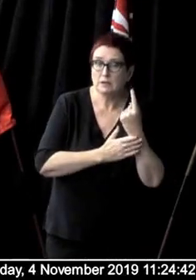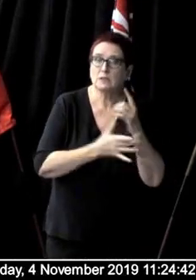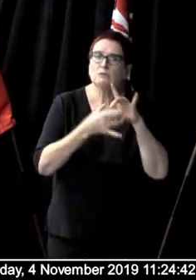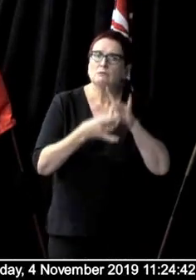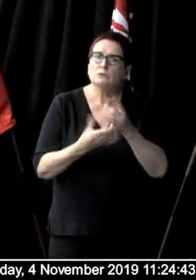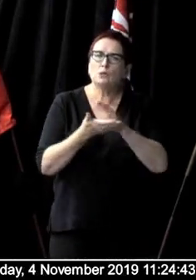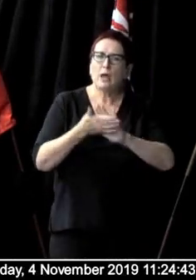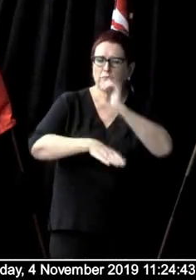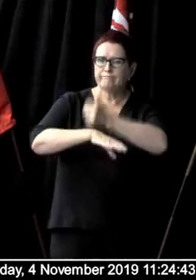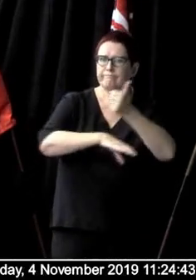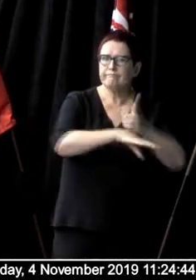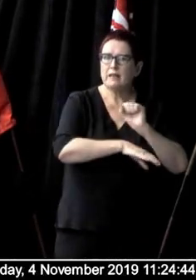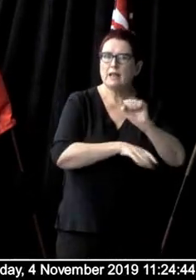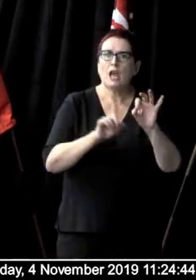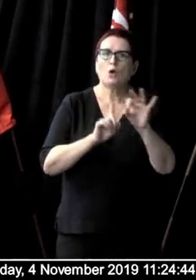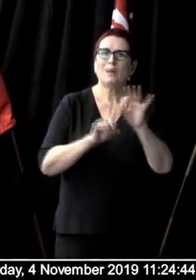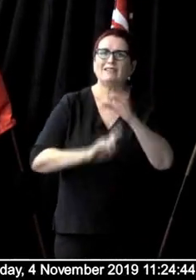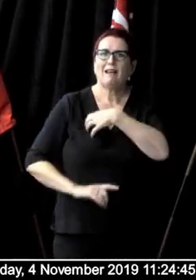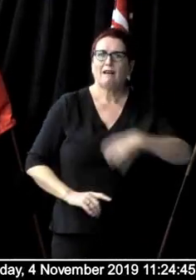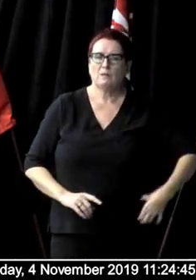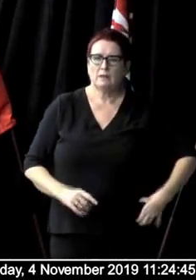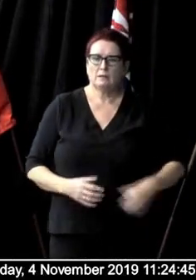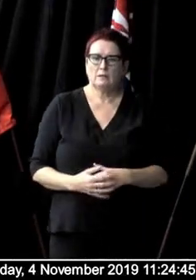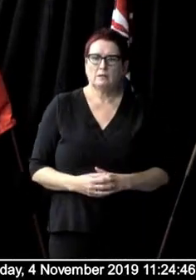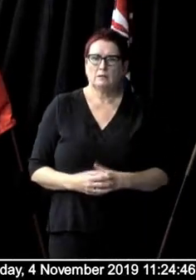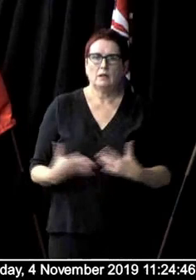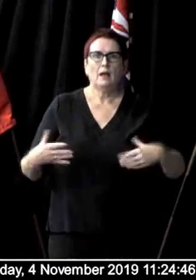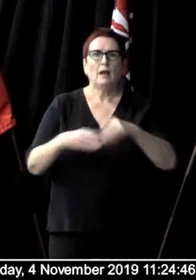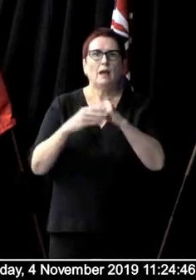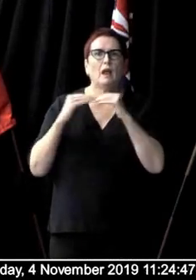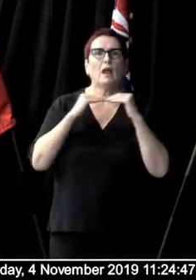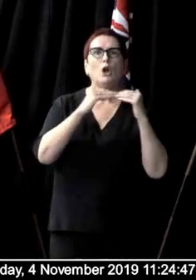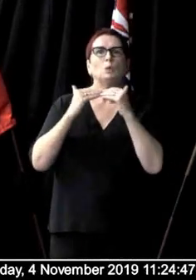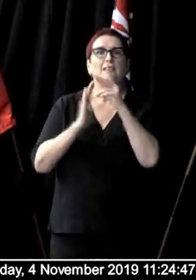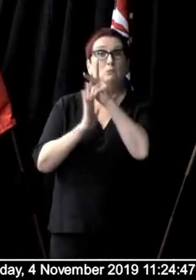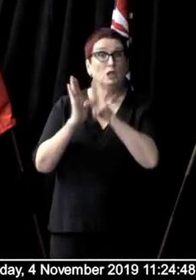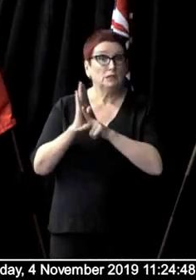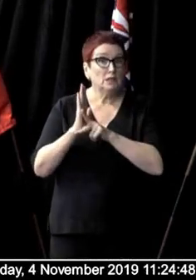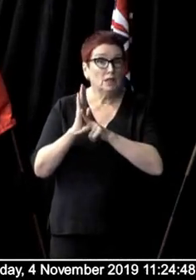of the Queensland Government’s inclusive policy, what is working,